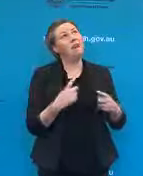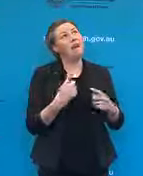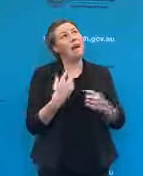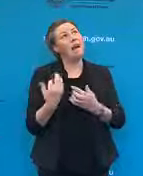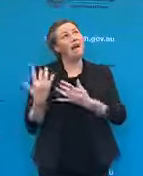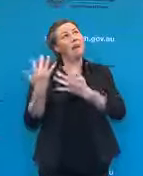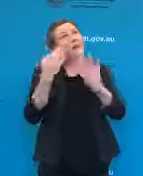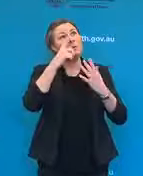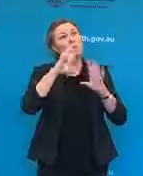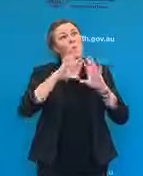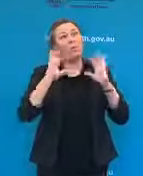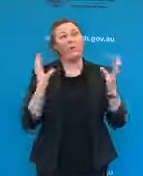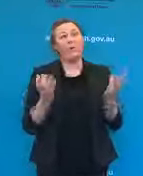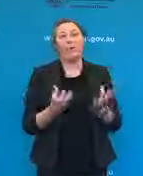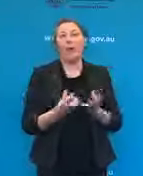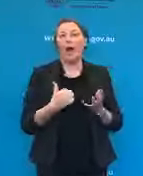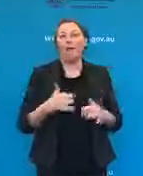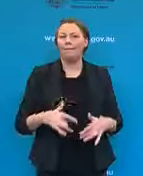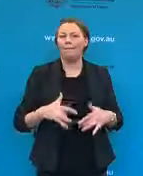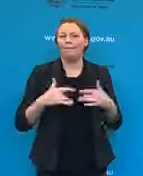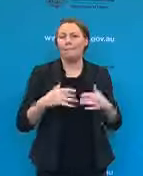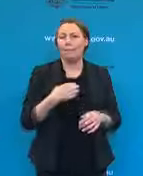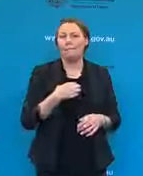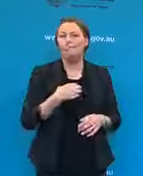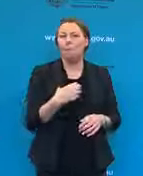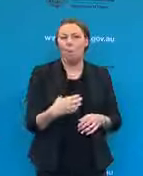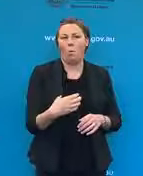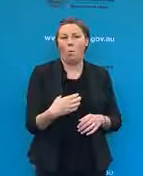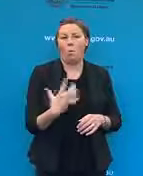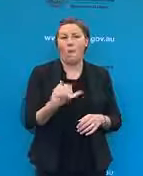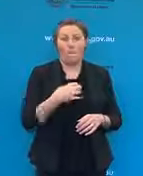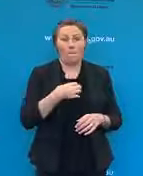underreporting of a number of cases, it's likely to be tens of millions of cases